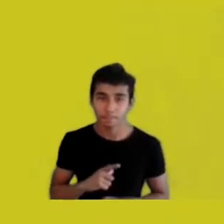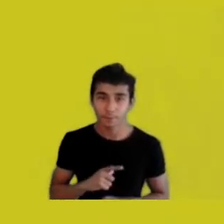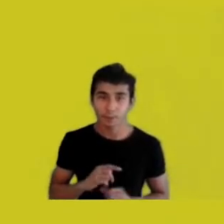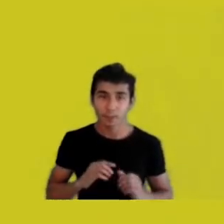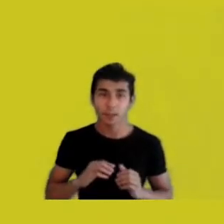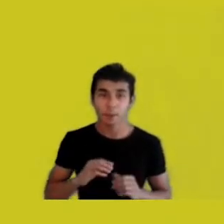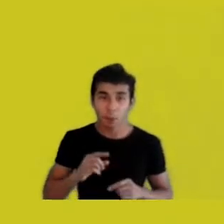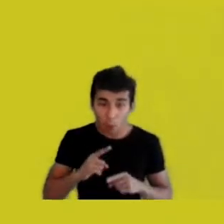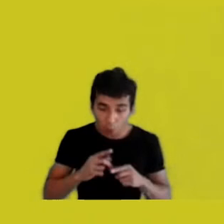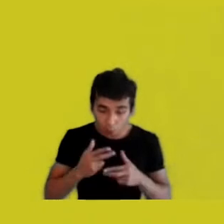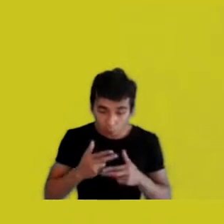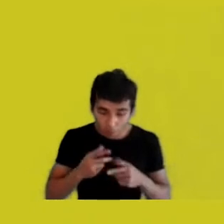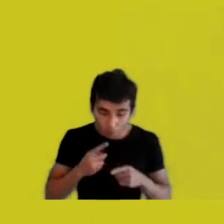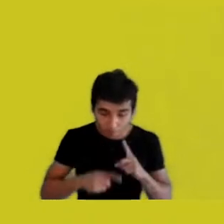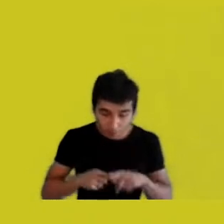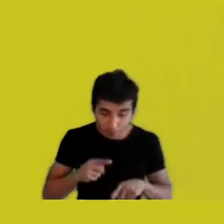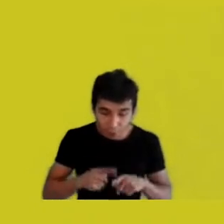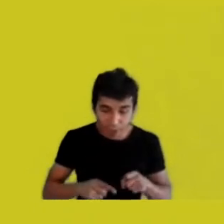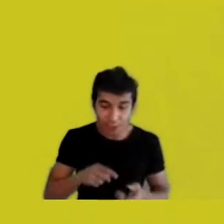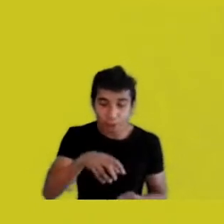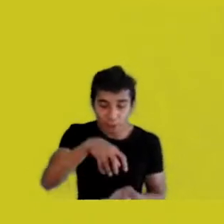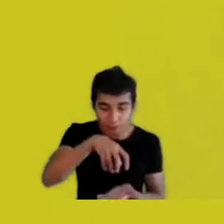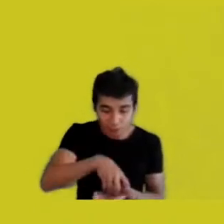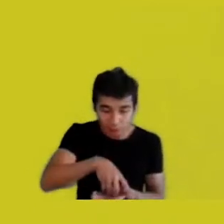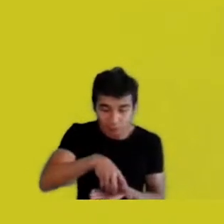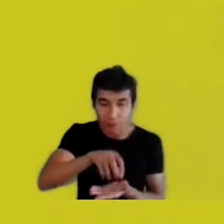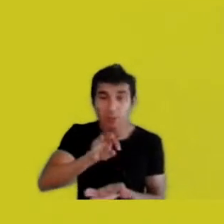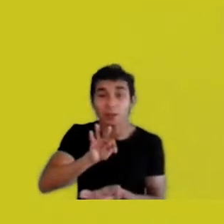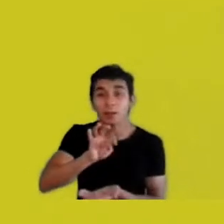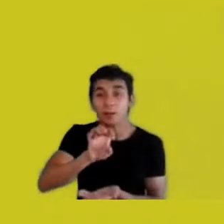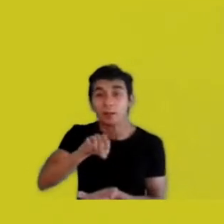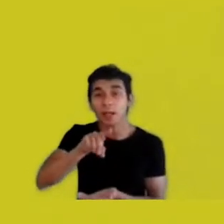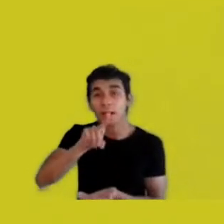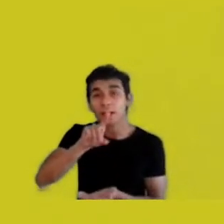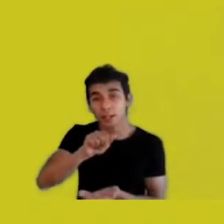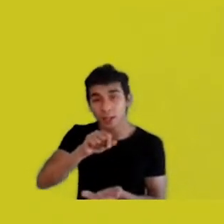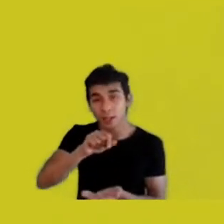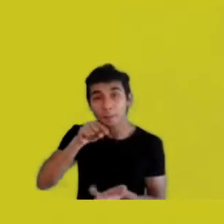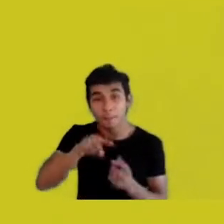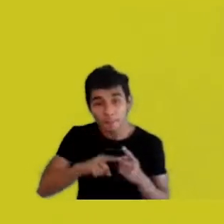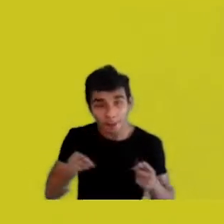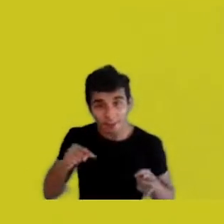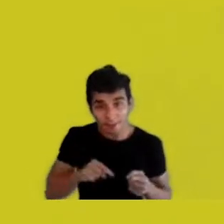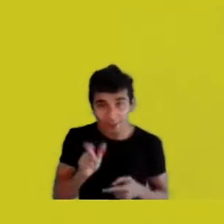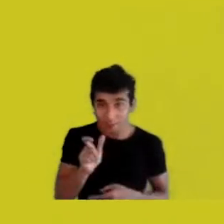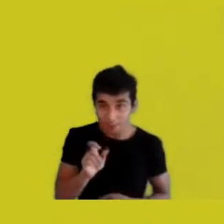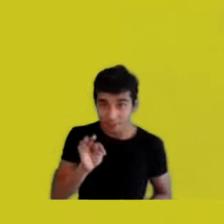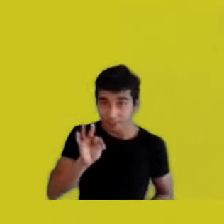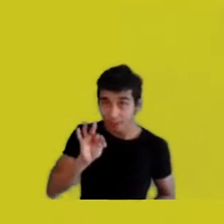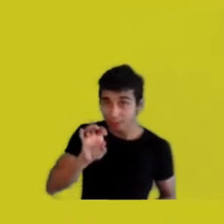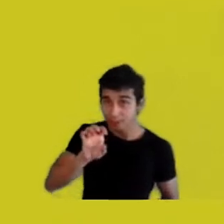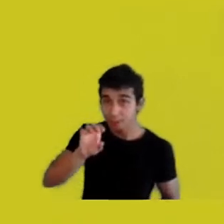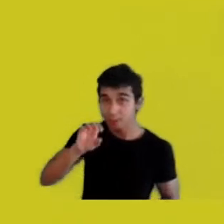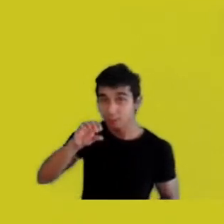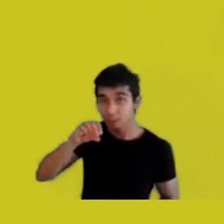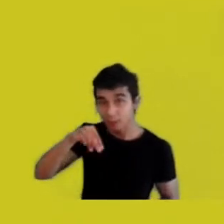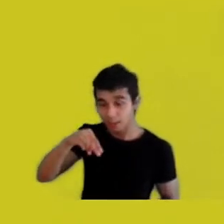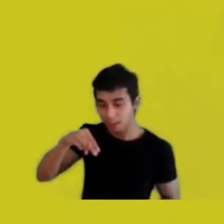which, once sung, connects us with a perception, experience,